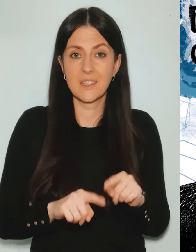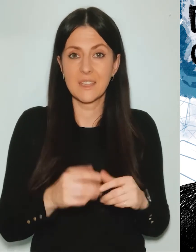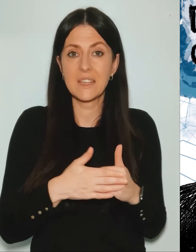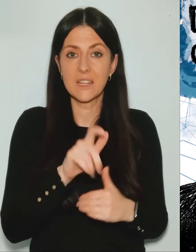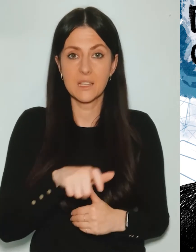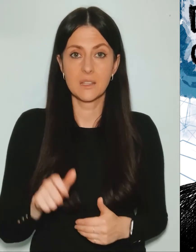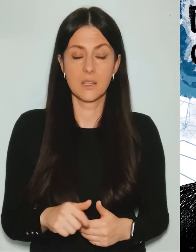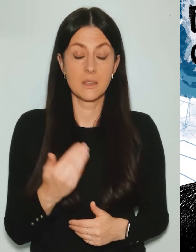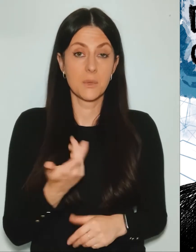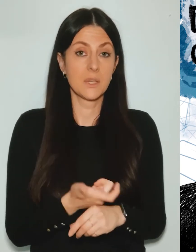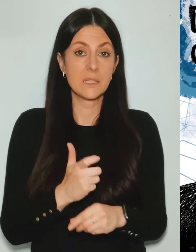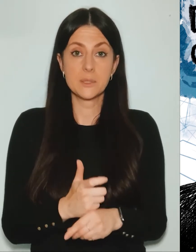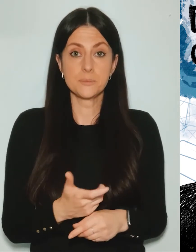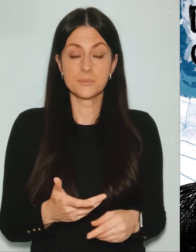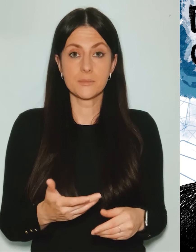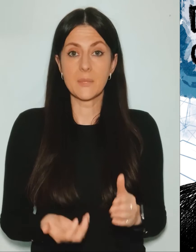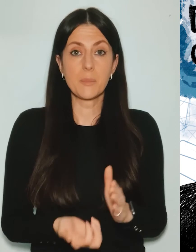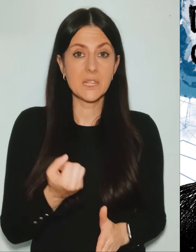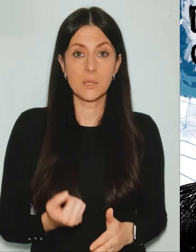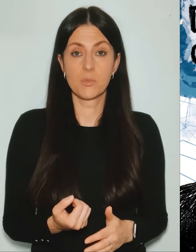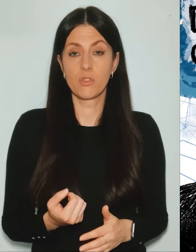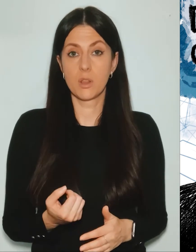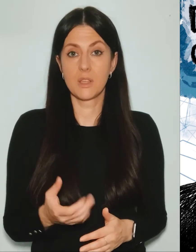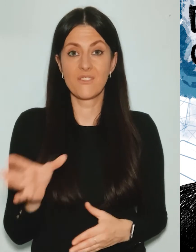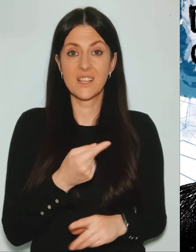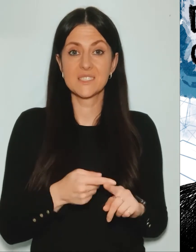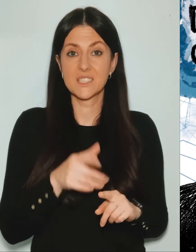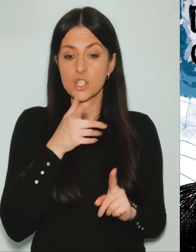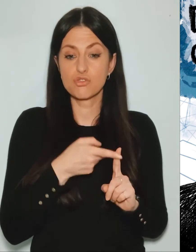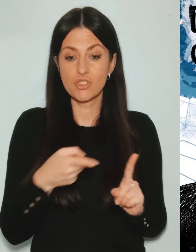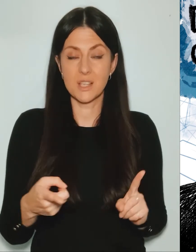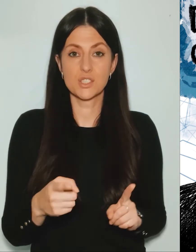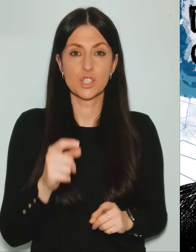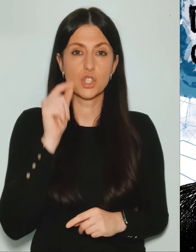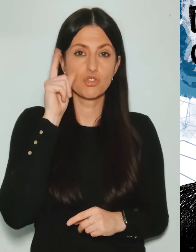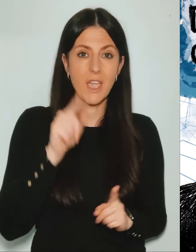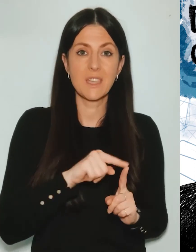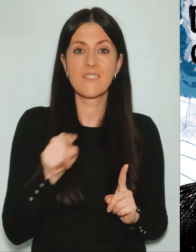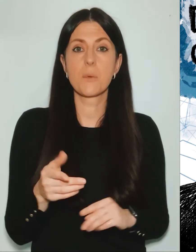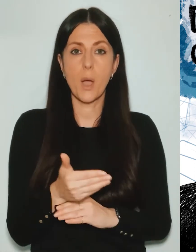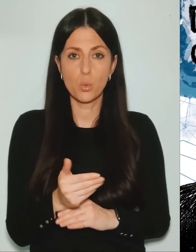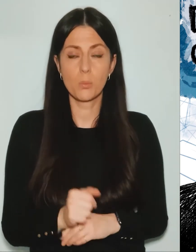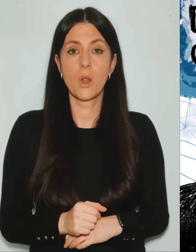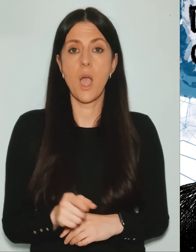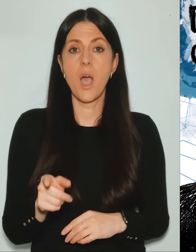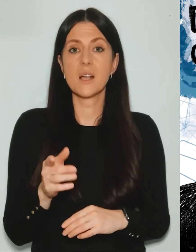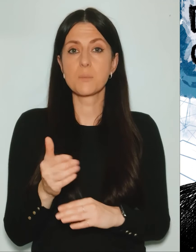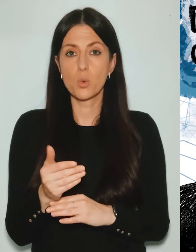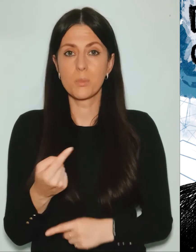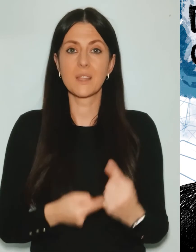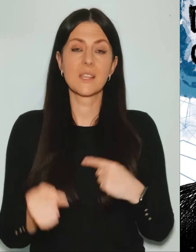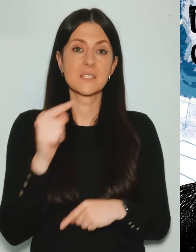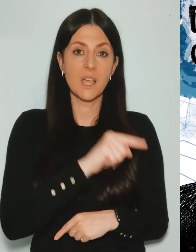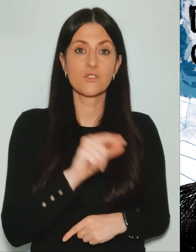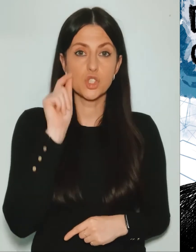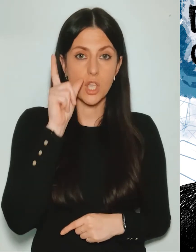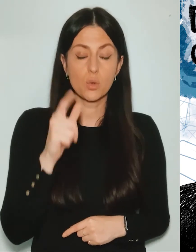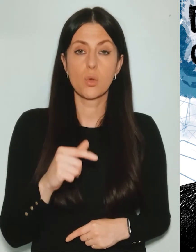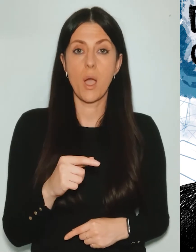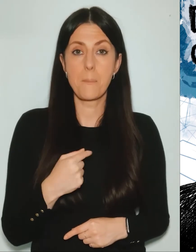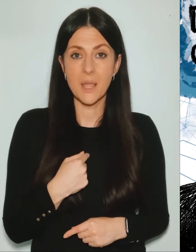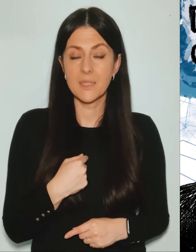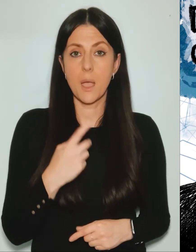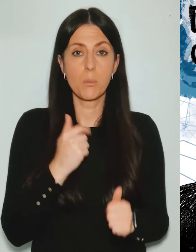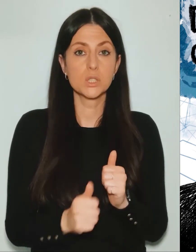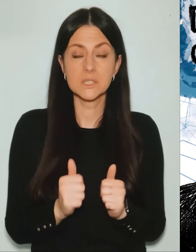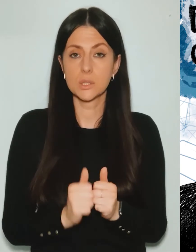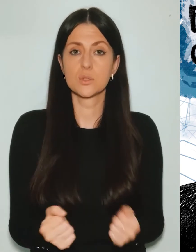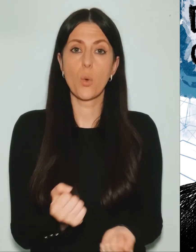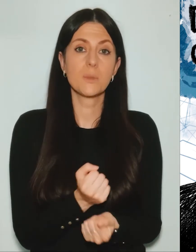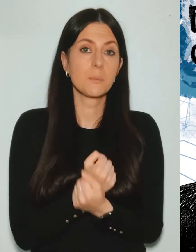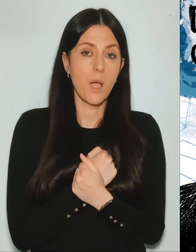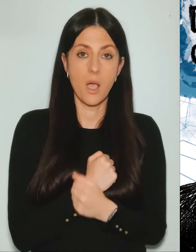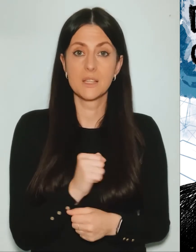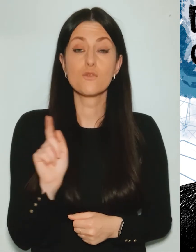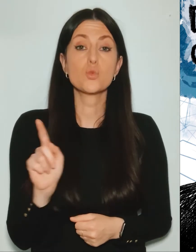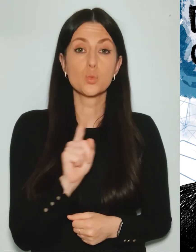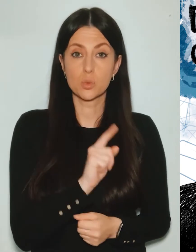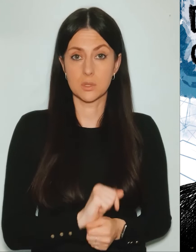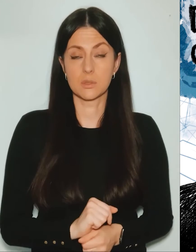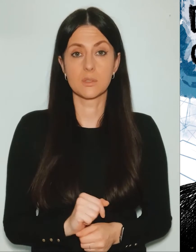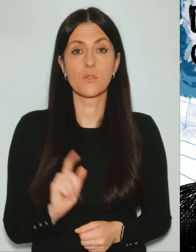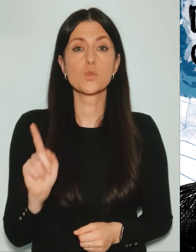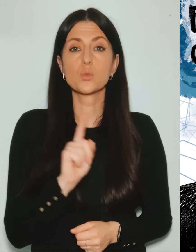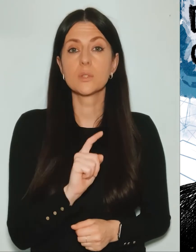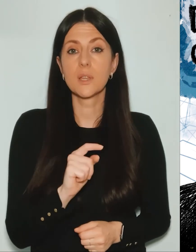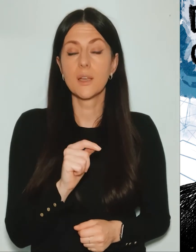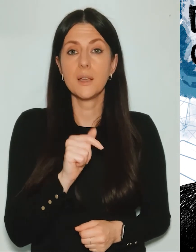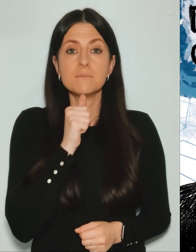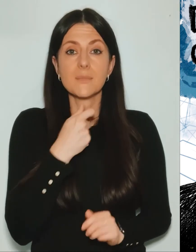All this time, I was going from the Czech Republic to Mariupol, from Mariupol back to the Czech Republic, I was constantly hugged everywhere, everywhere they tried to feed me, to say a good word.